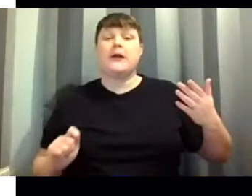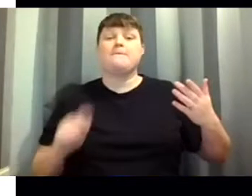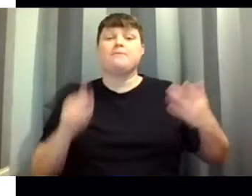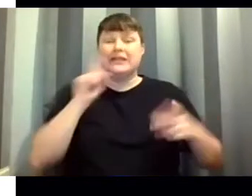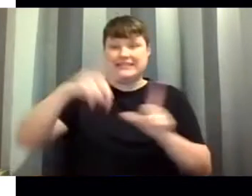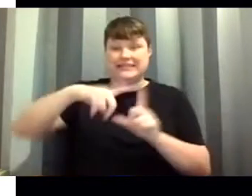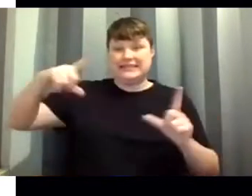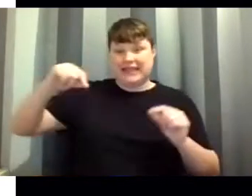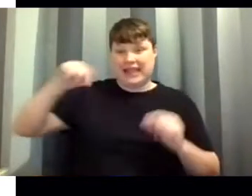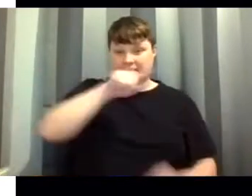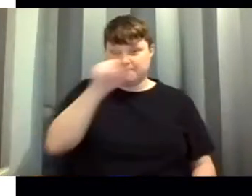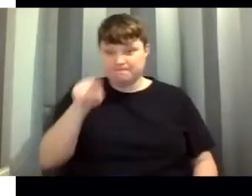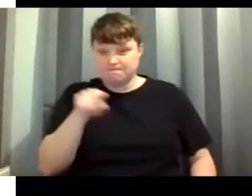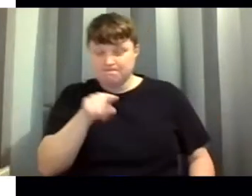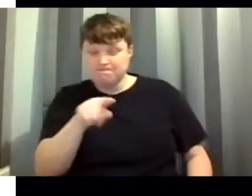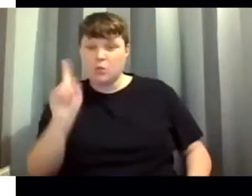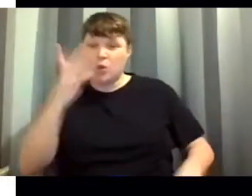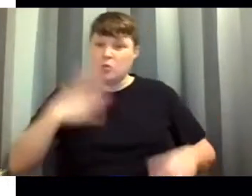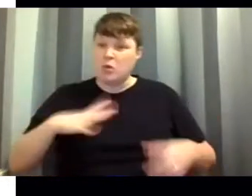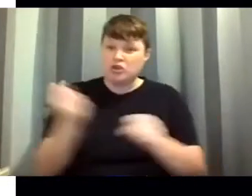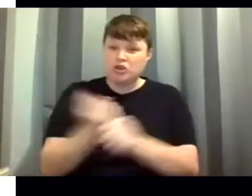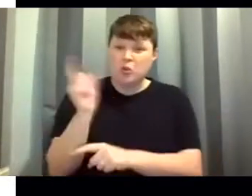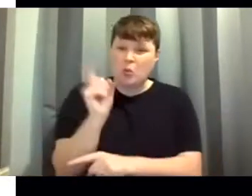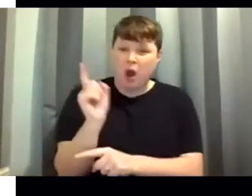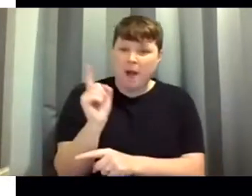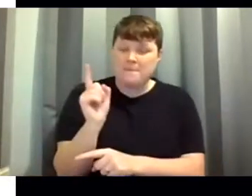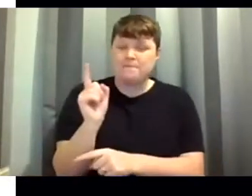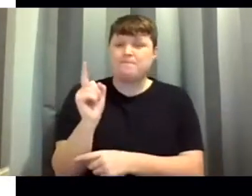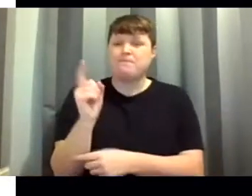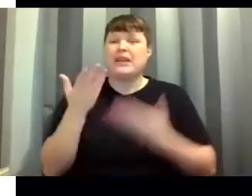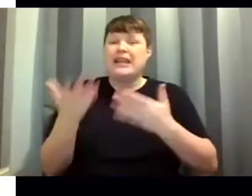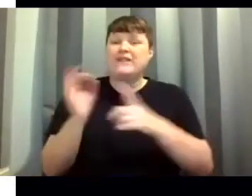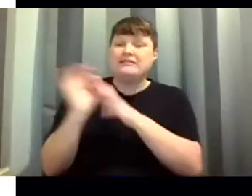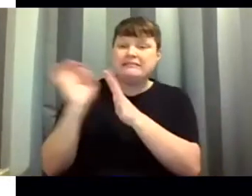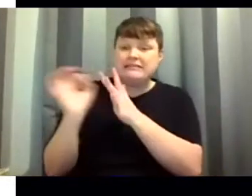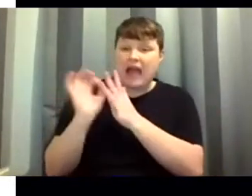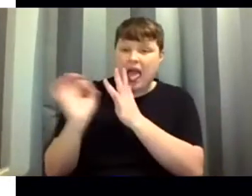what you want to do (give them the details). Then they have to run some standard tests